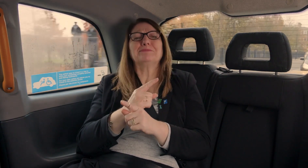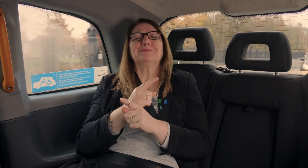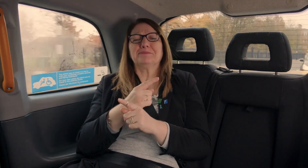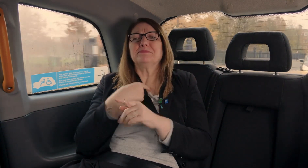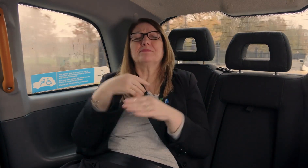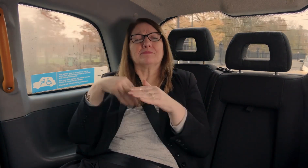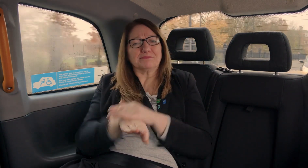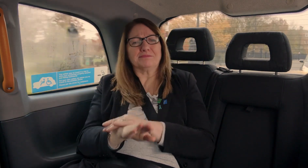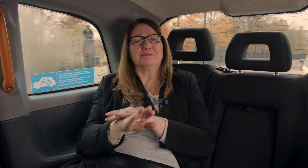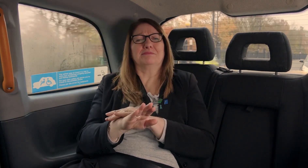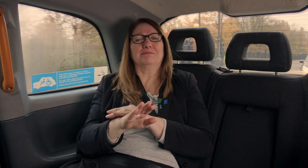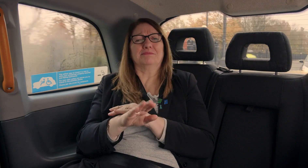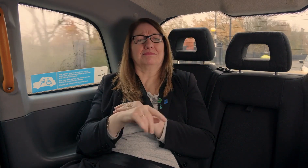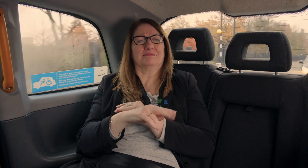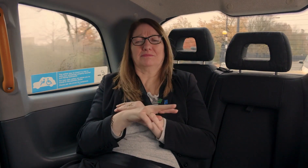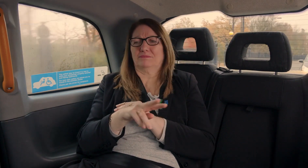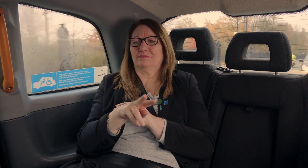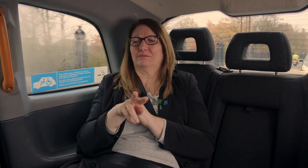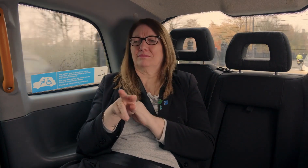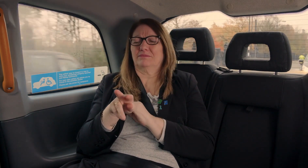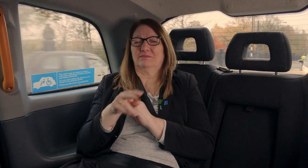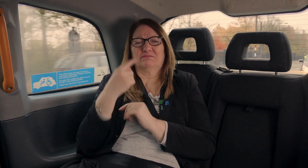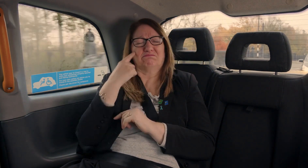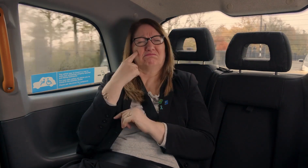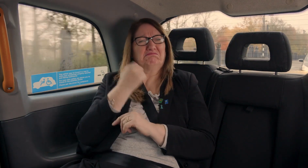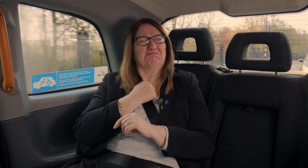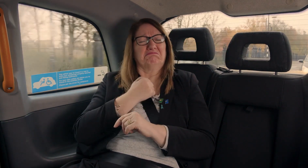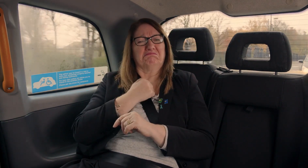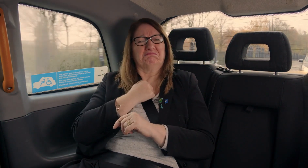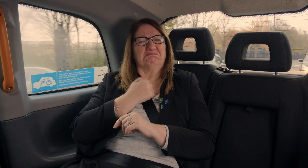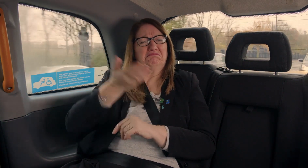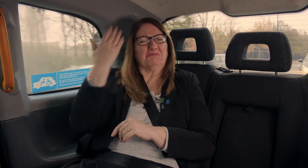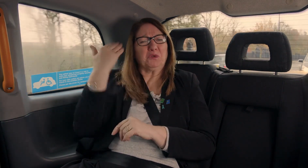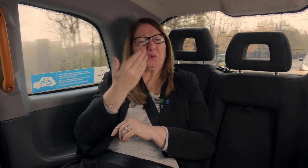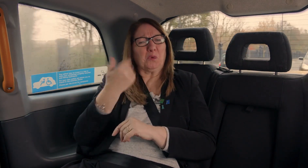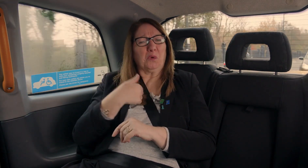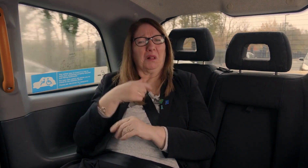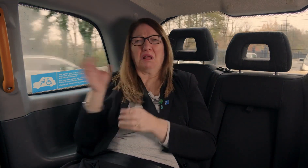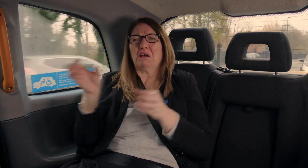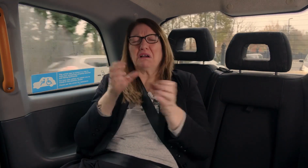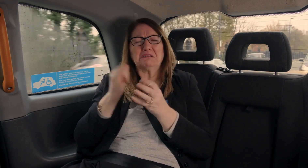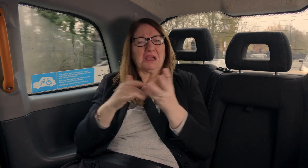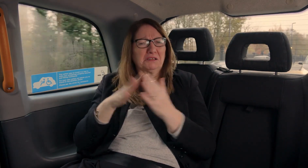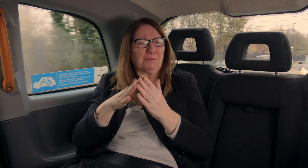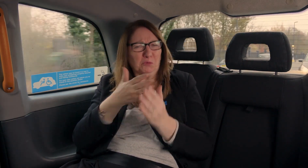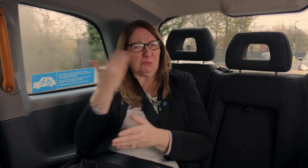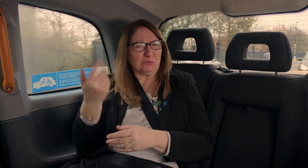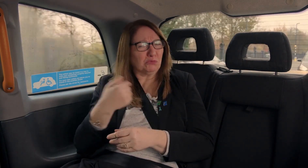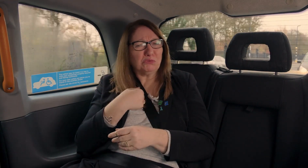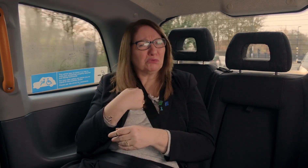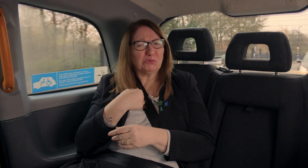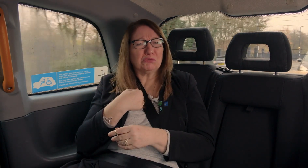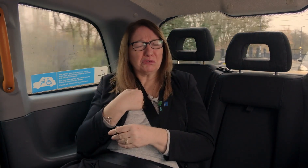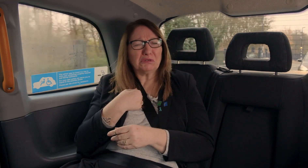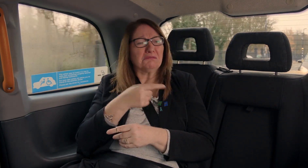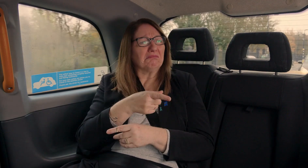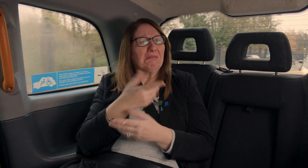What I saw going on in the classroom got me thinking about my own schooling. Back in my day, there were no CSWs,